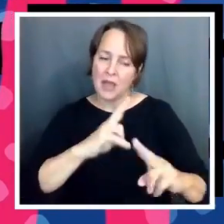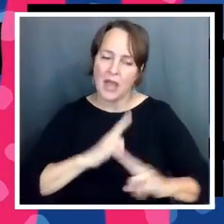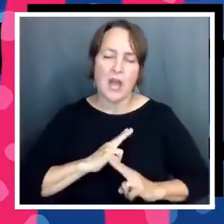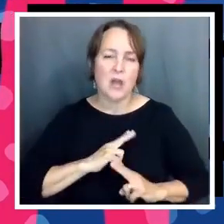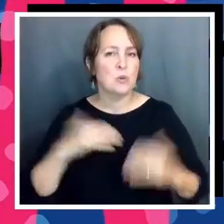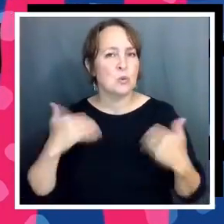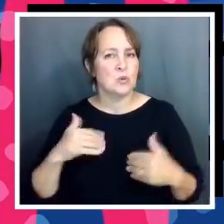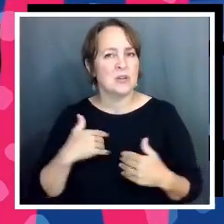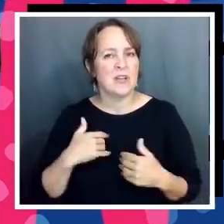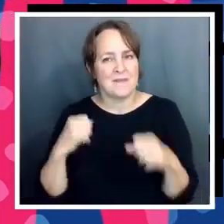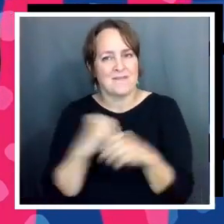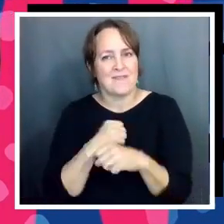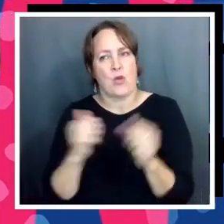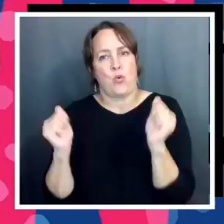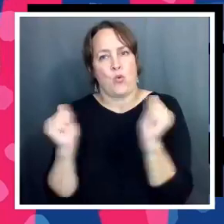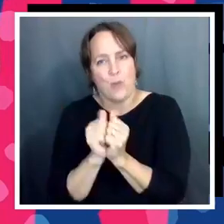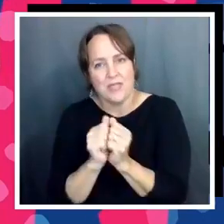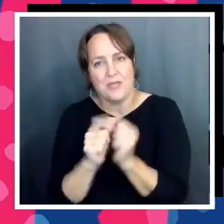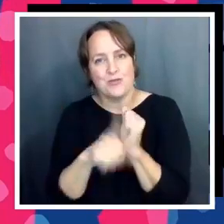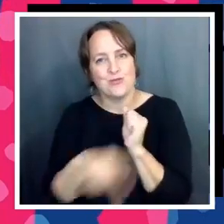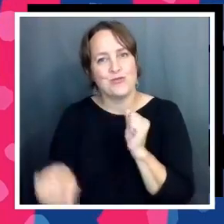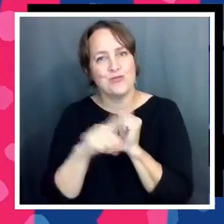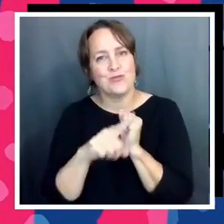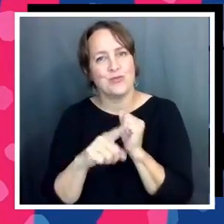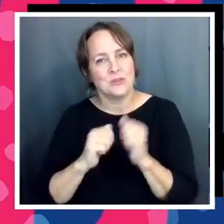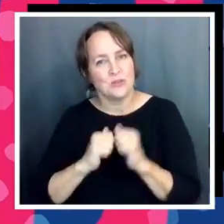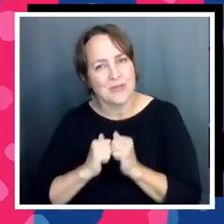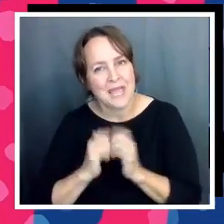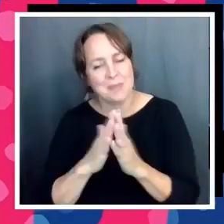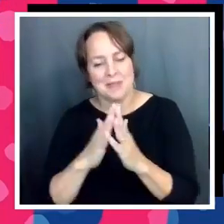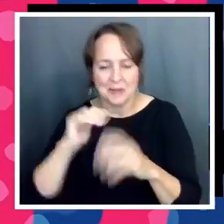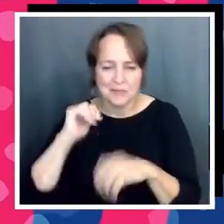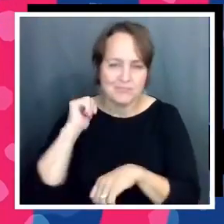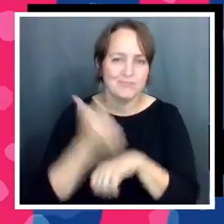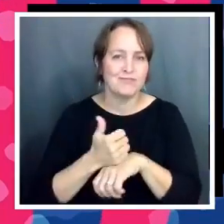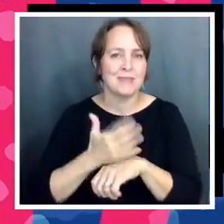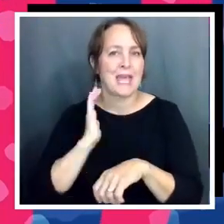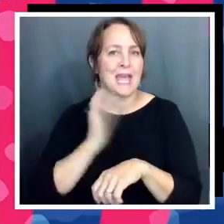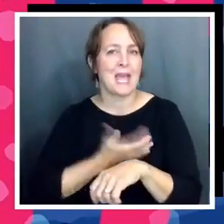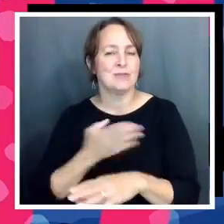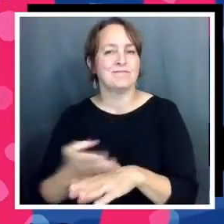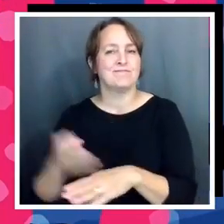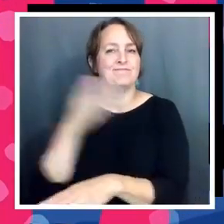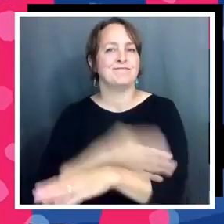PARTNERS IN THE FIGHT FOR THE